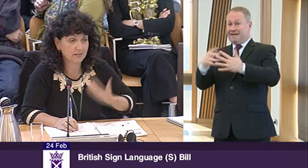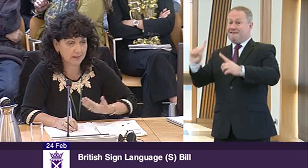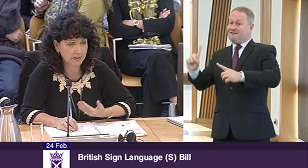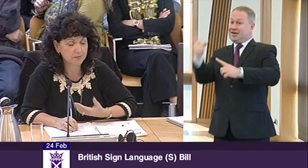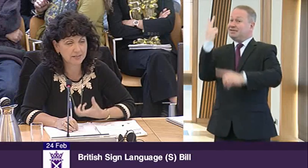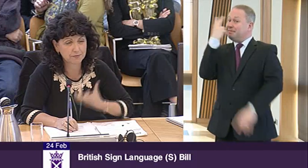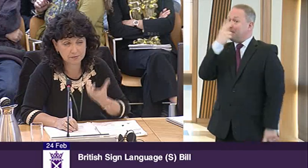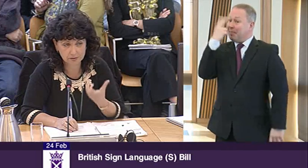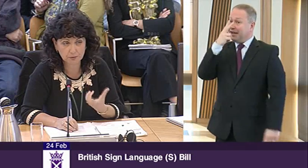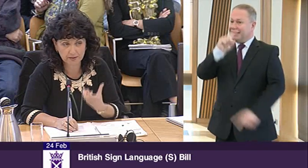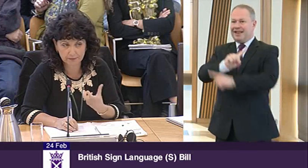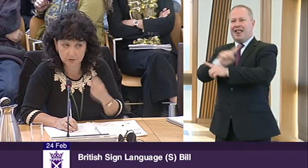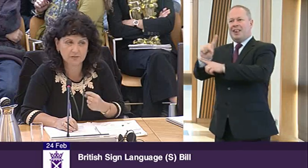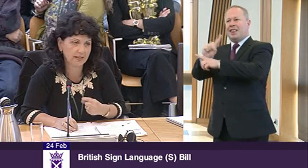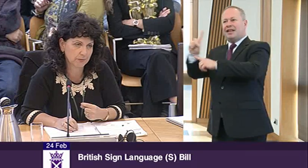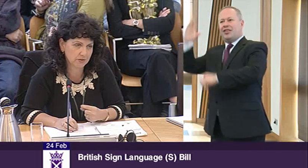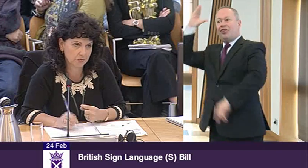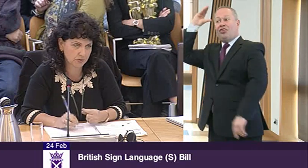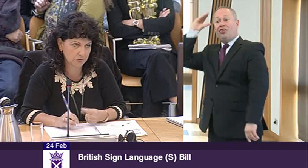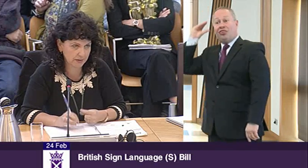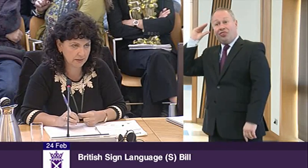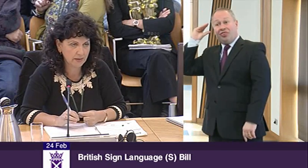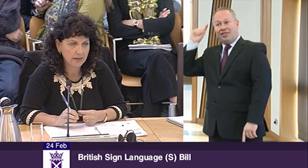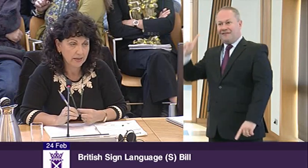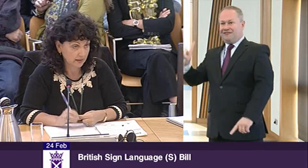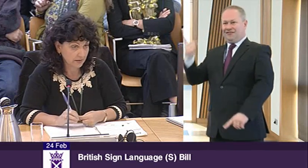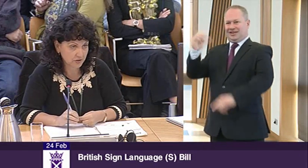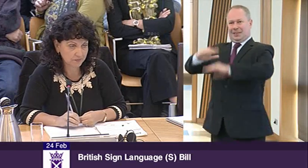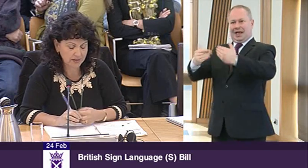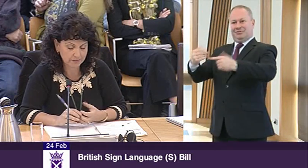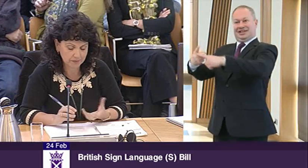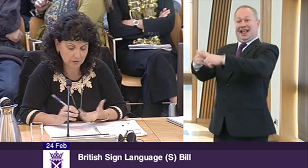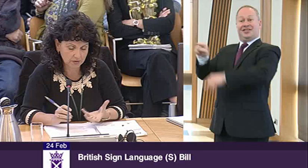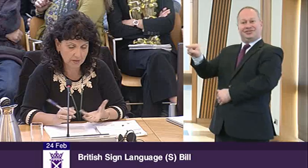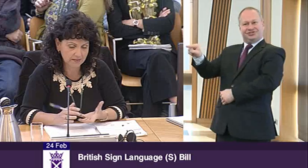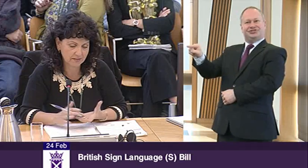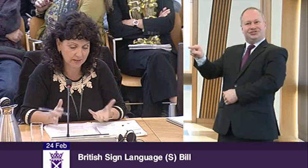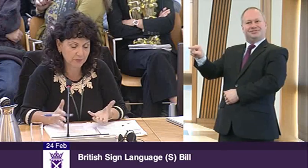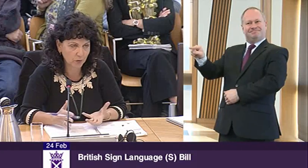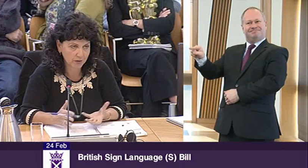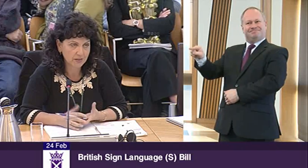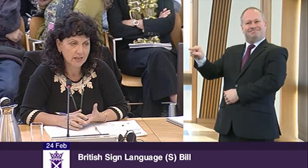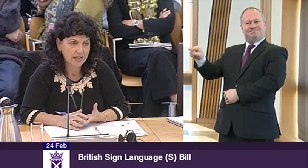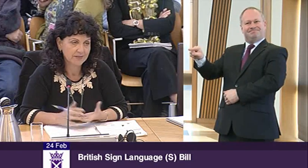impaired first, and then become deaf, so that their first language would be English. I think